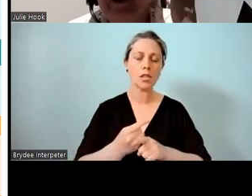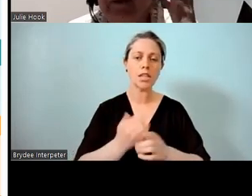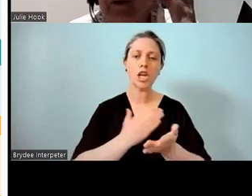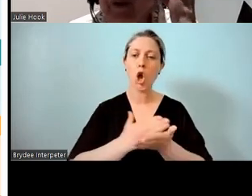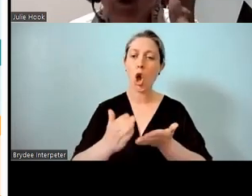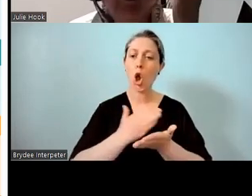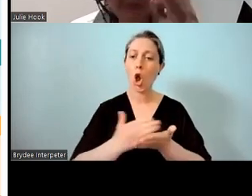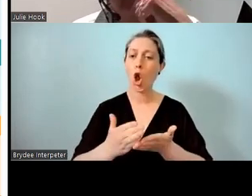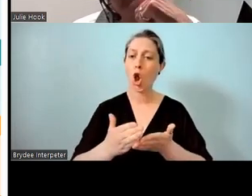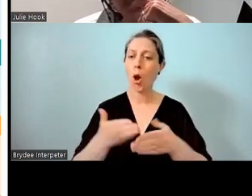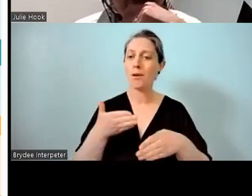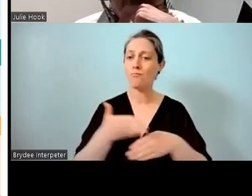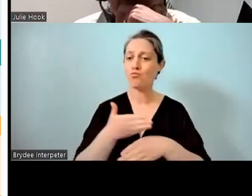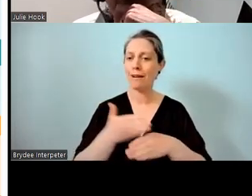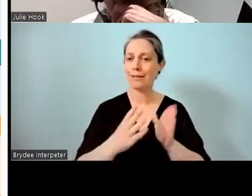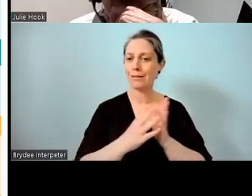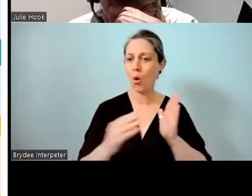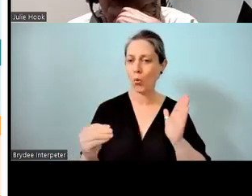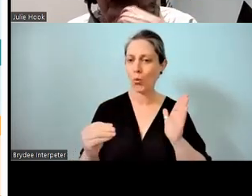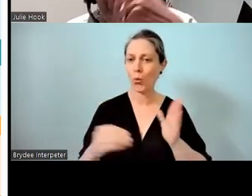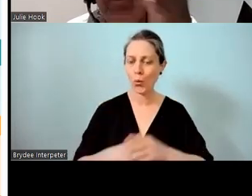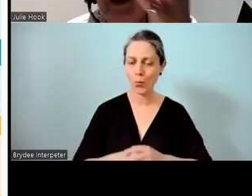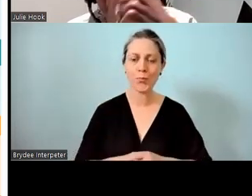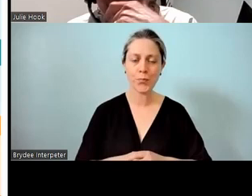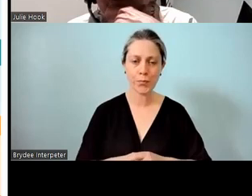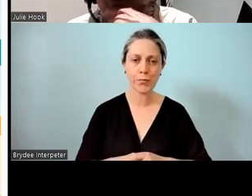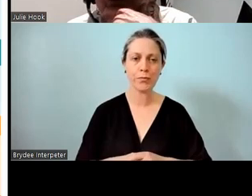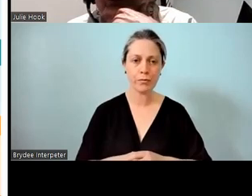Some of you may have had some opportunity